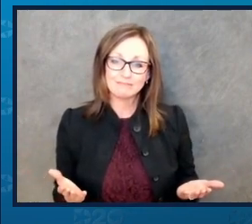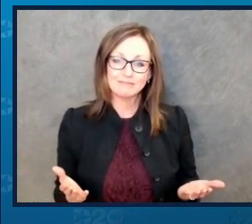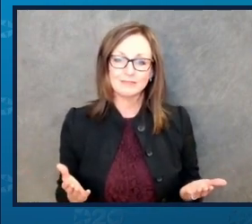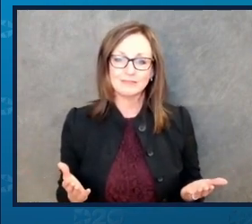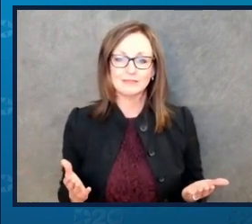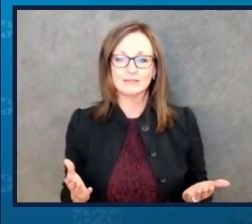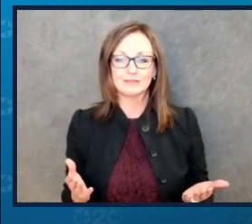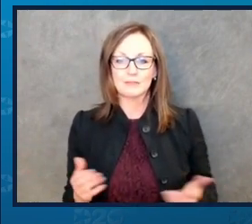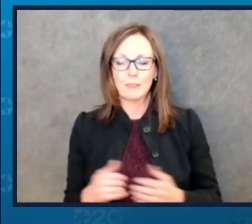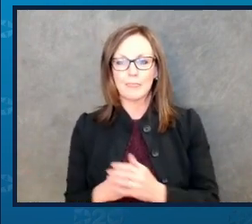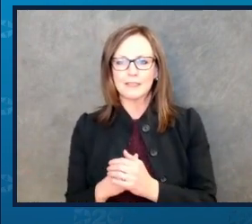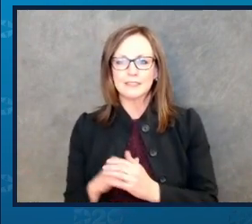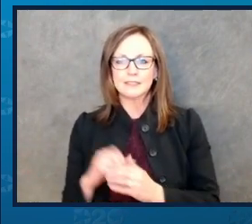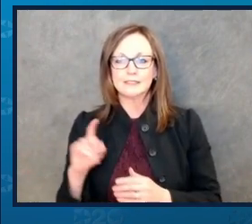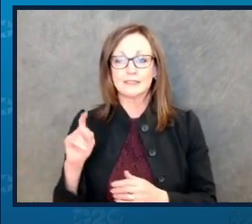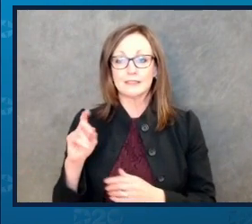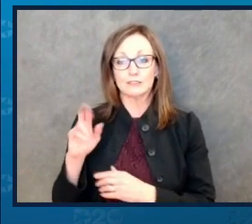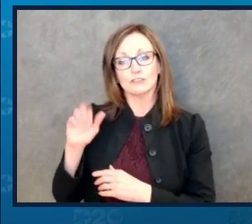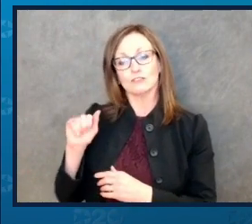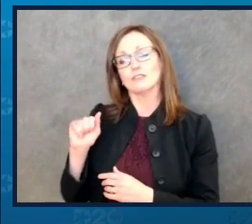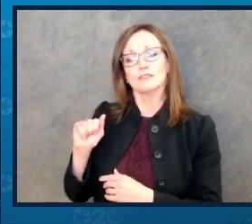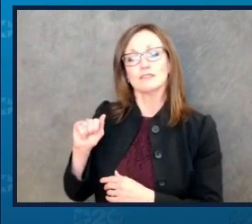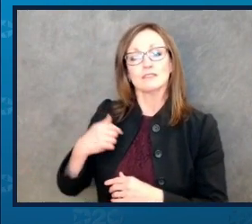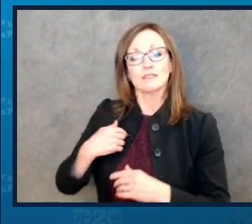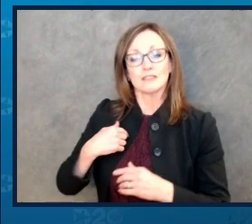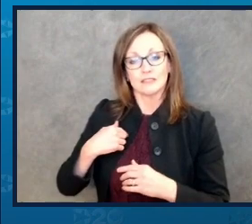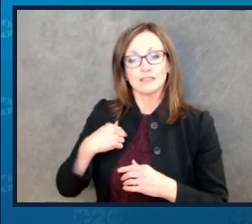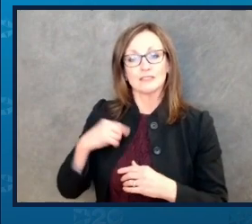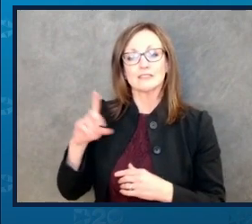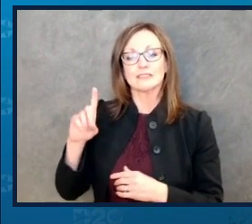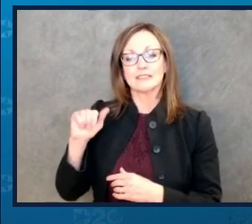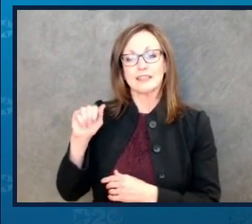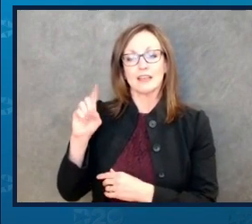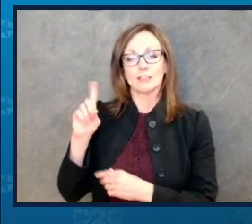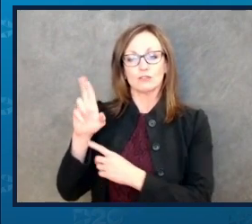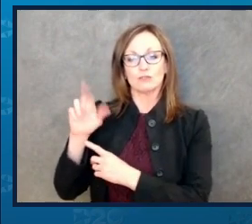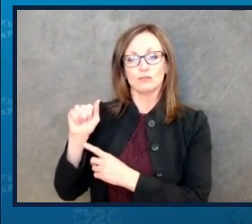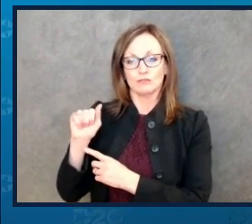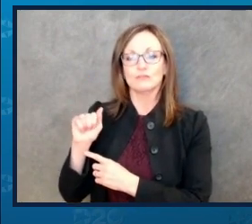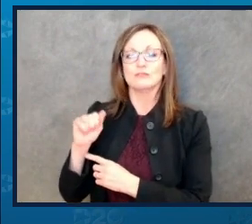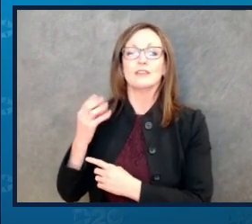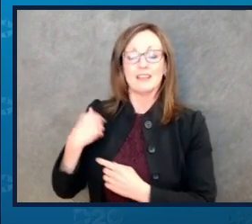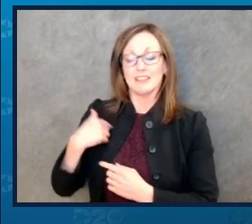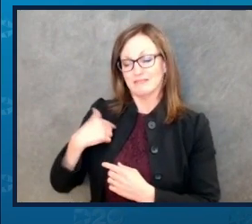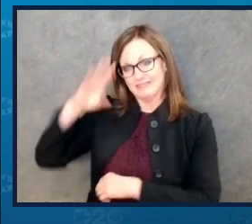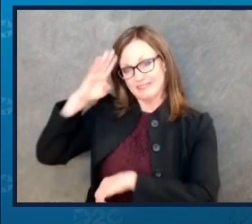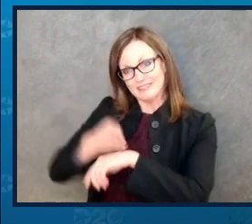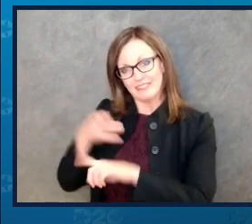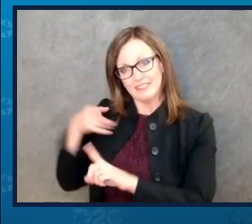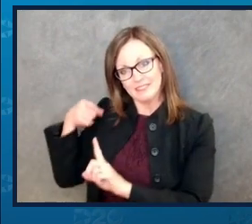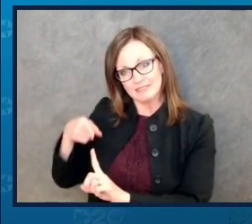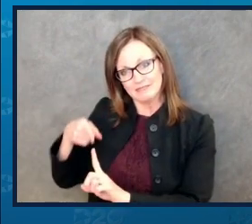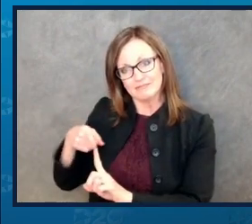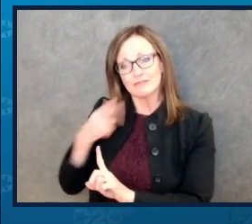DEANDRA DYCUS. MY SON DEANDRE WAS ONLY 13 YEARS OLD.